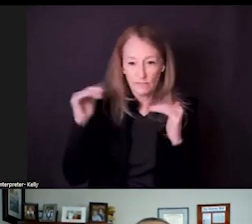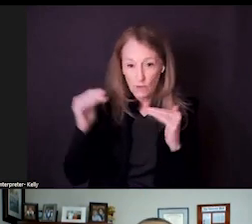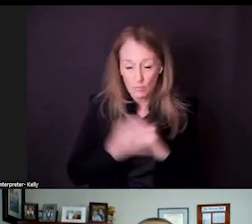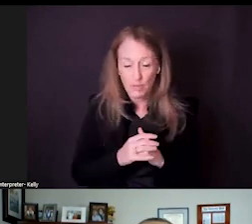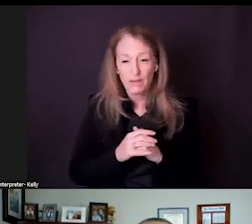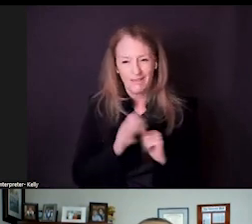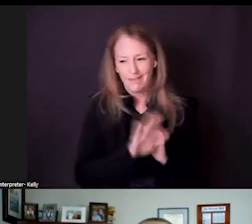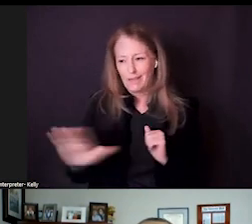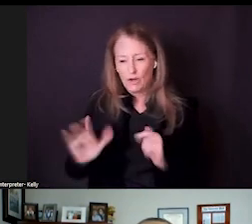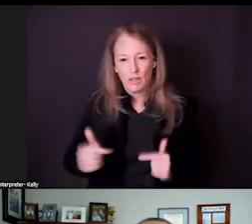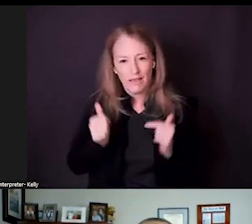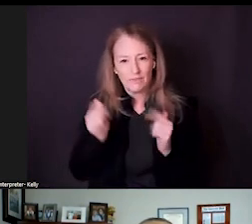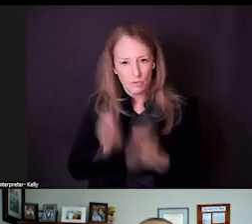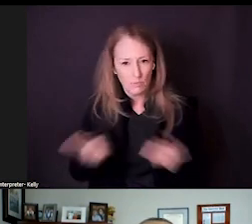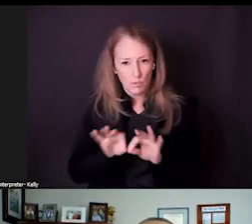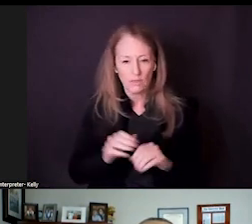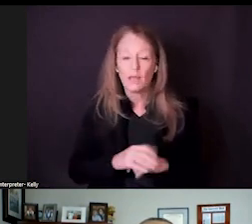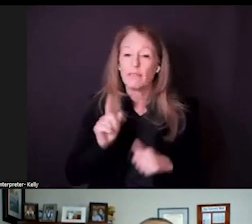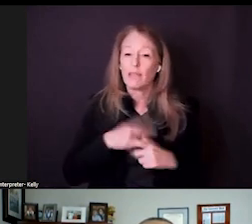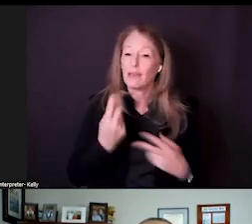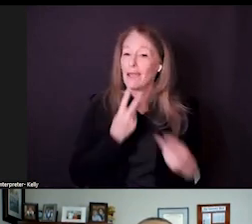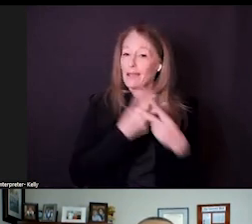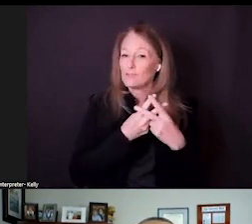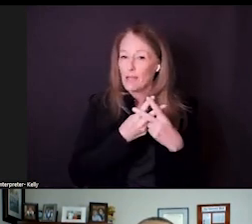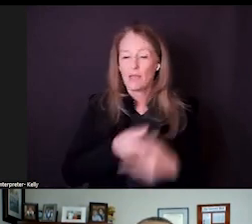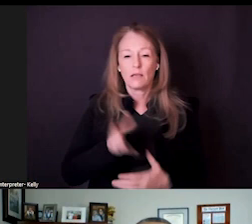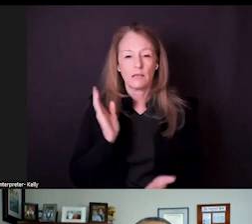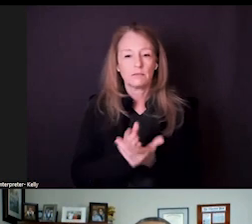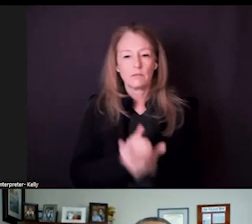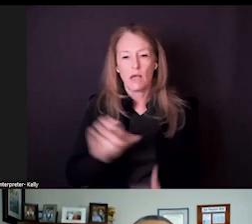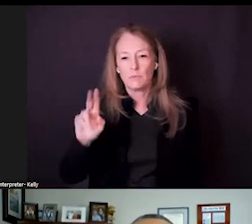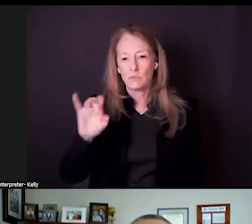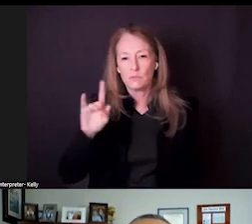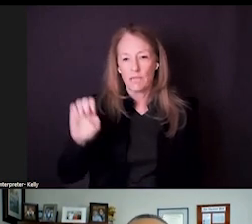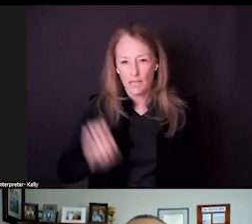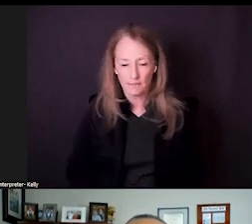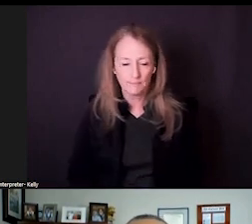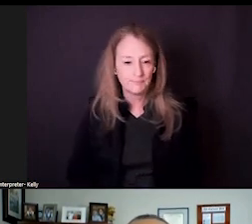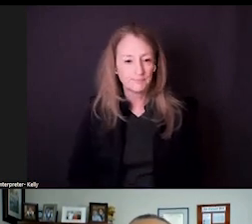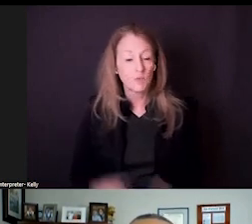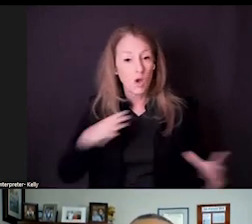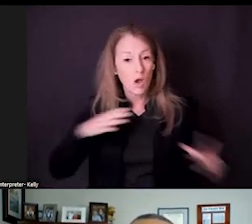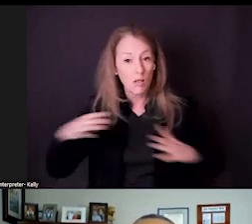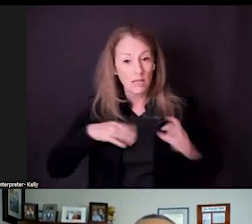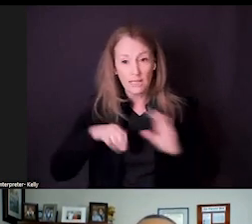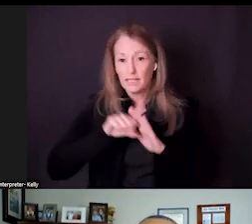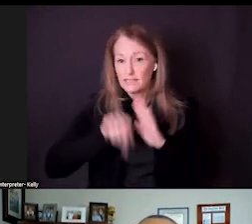STOP SUICIDE. THE HOLIDAY SEASON, FOR ME, IS GENERALLY A TIME